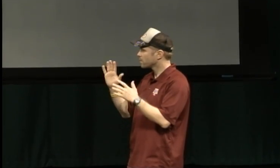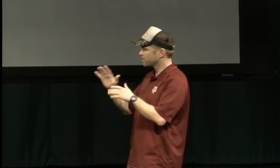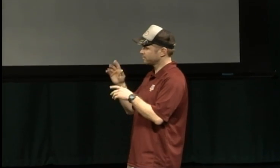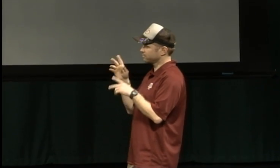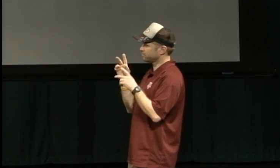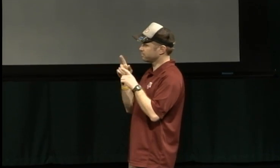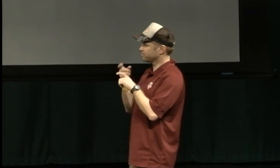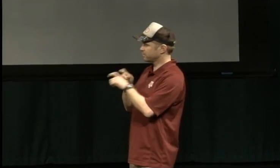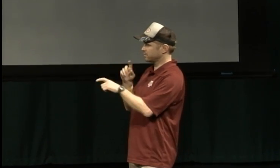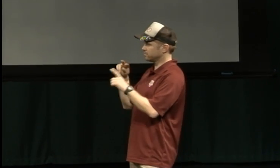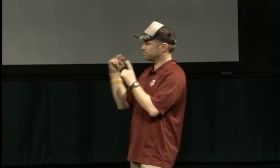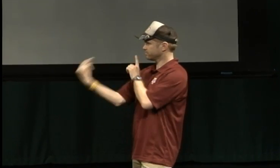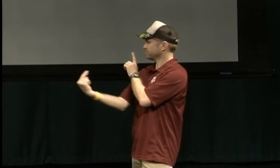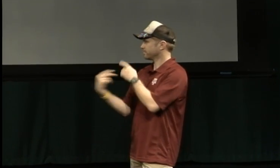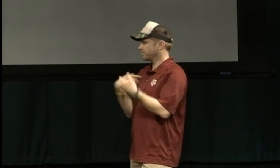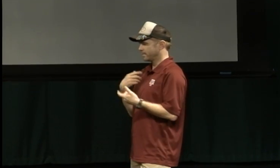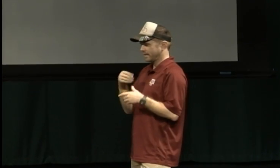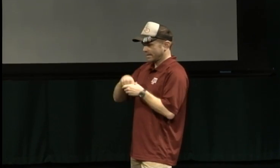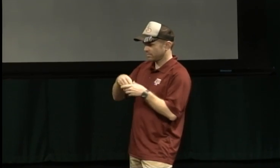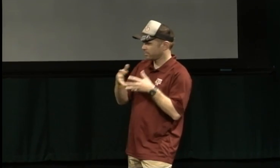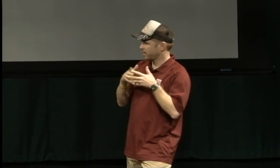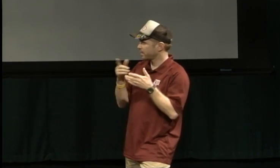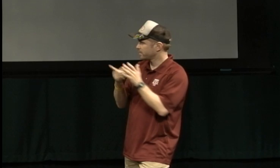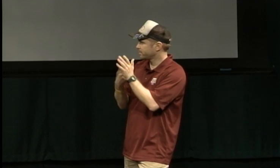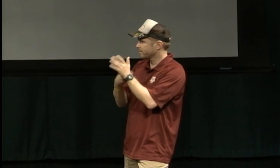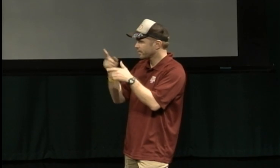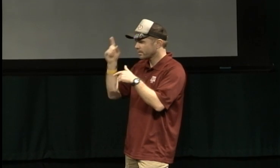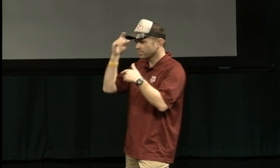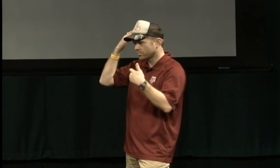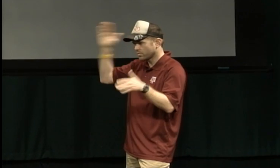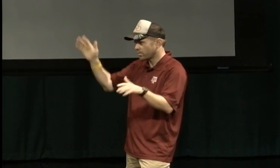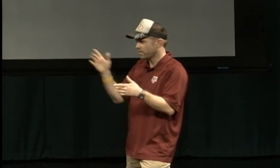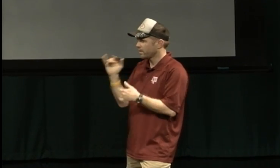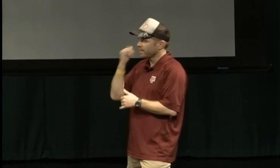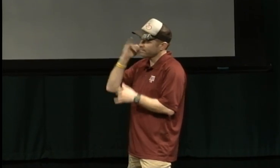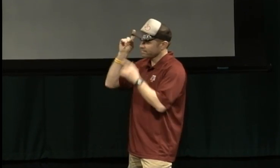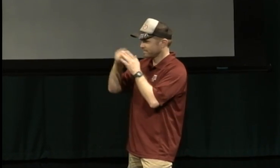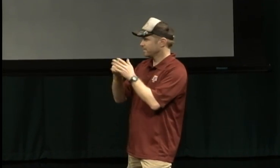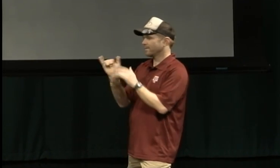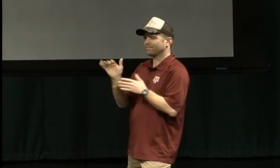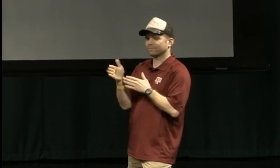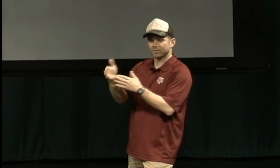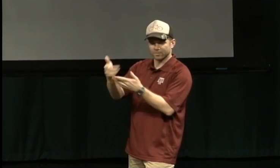I would like for there to be some more of that. What could that be?